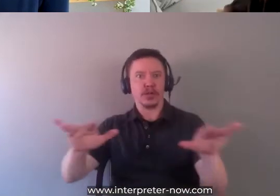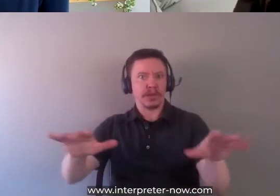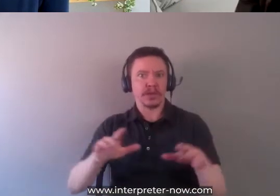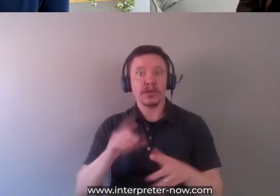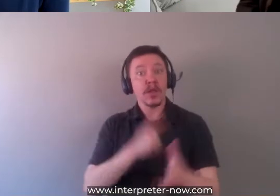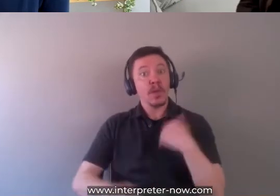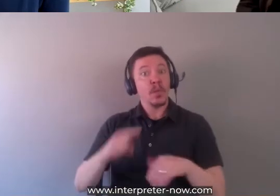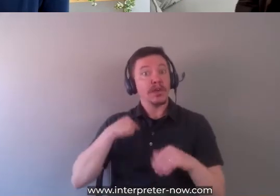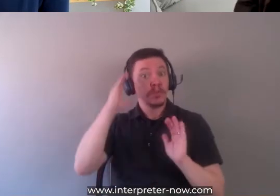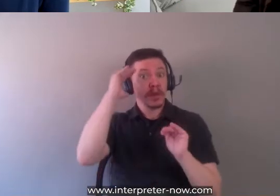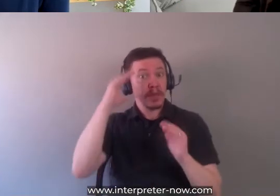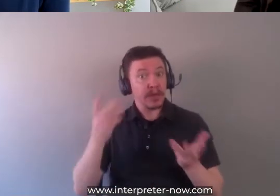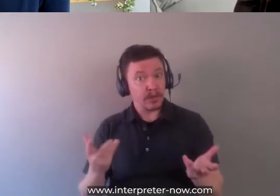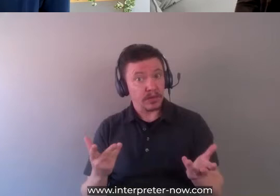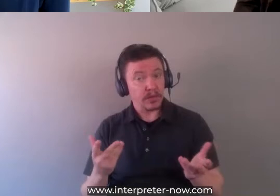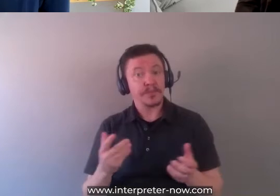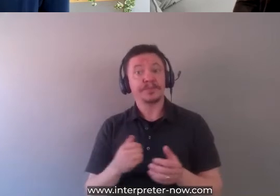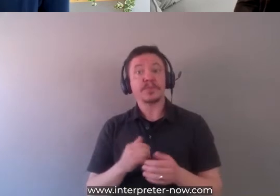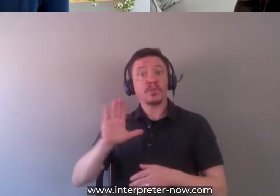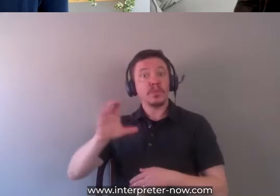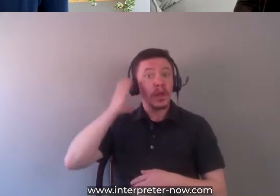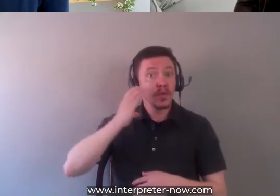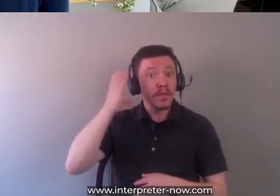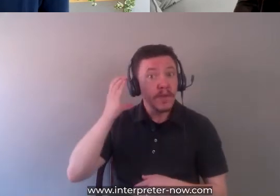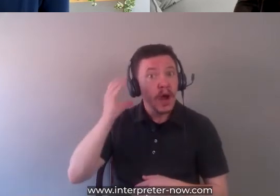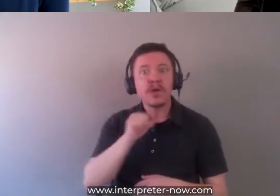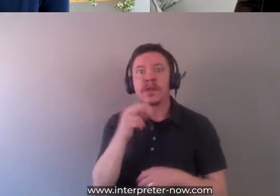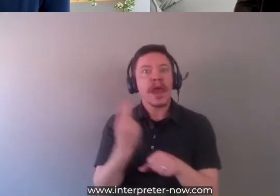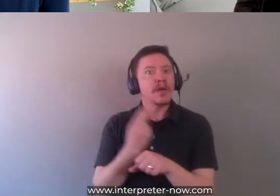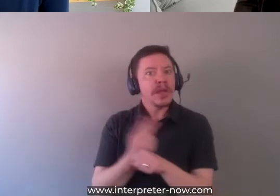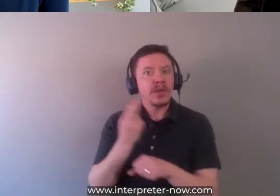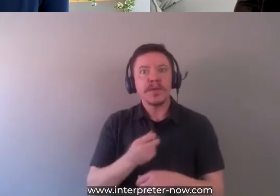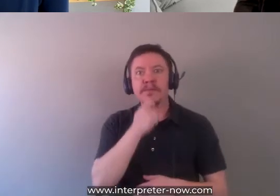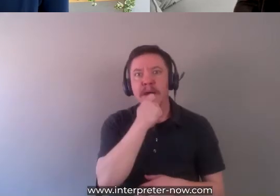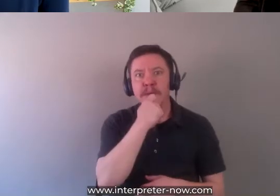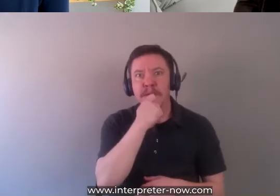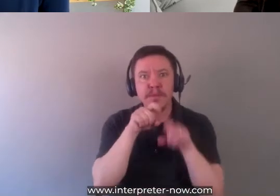at the same time. Because your phone might not be using its microphone to listen to your